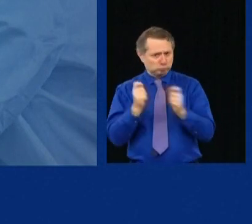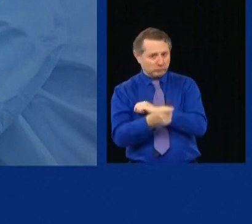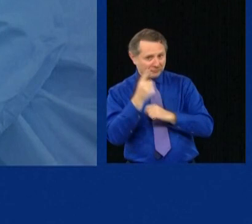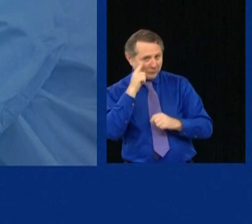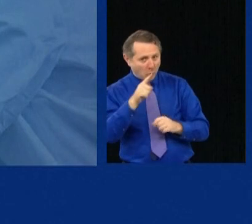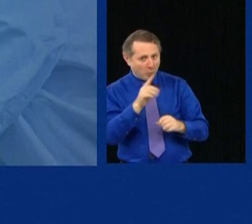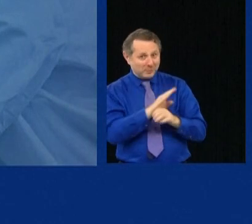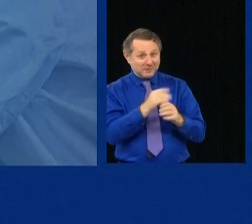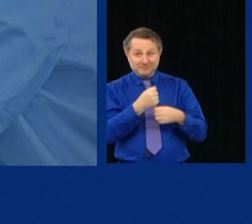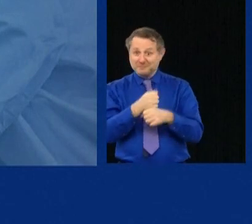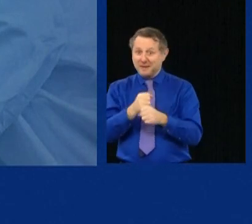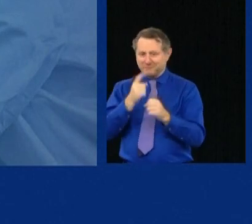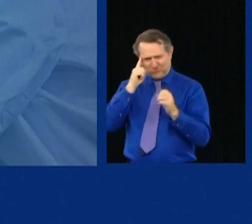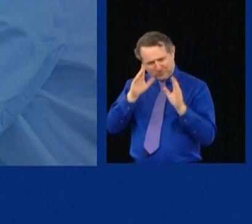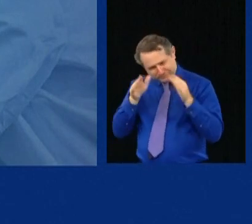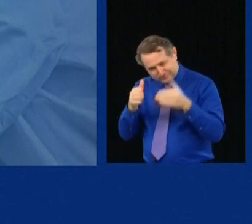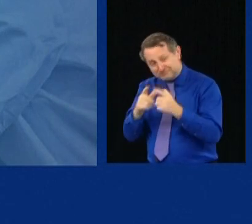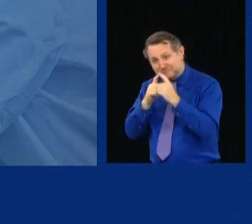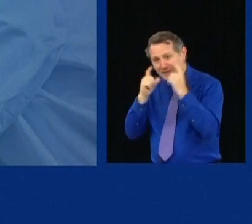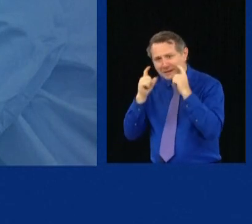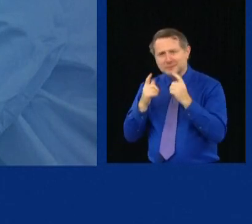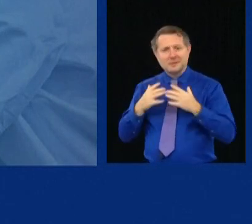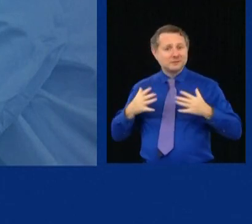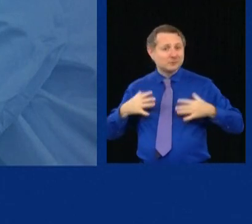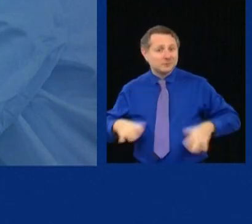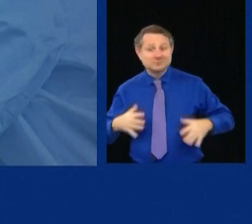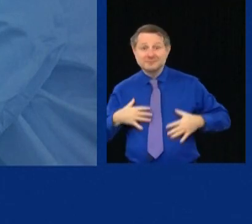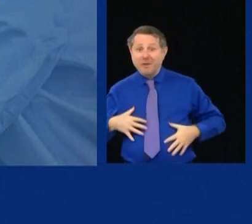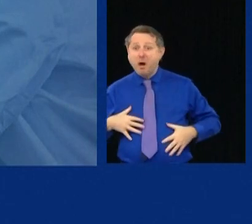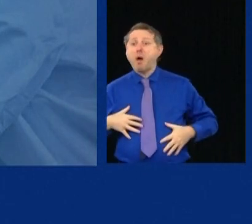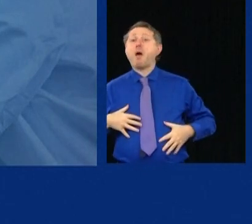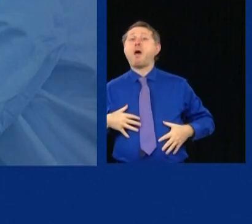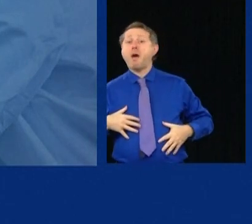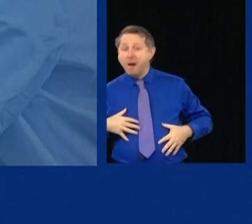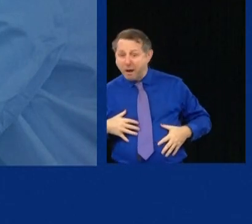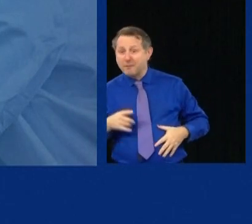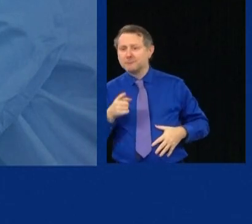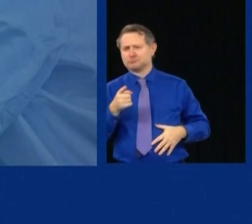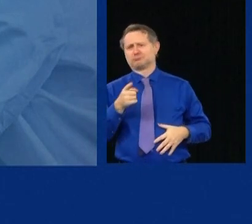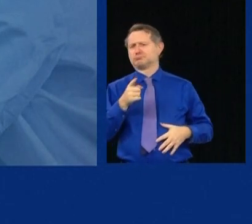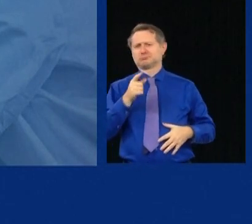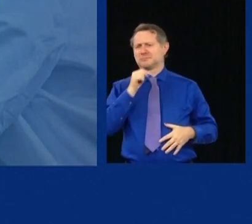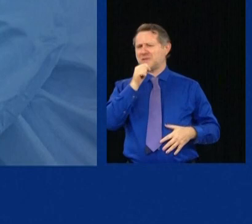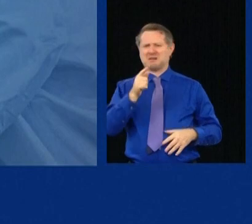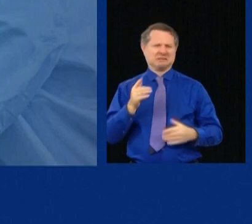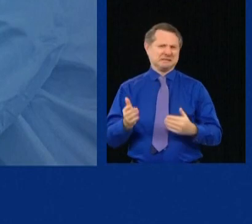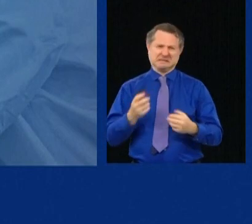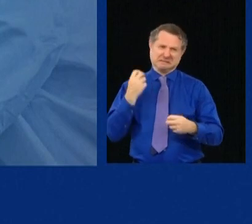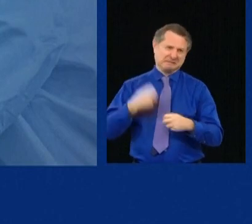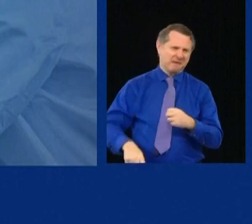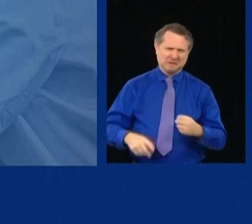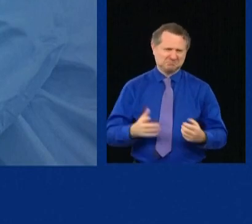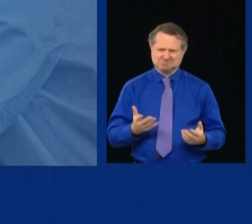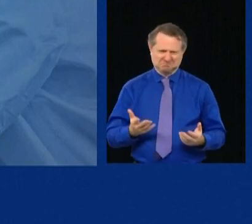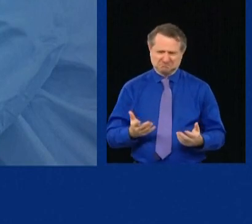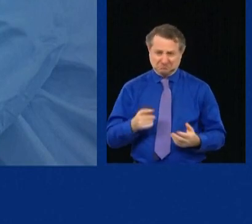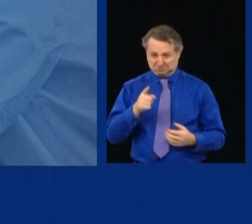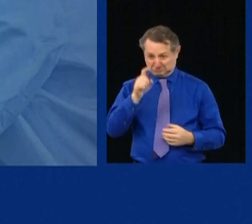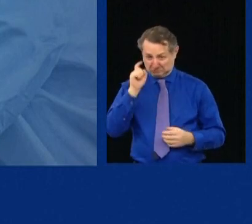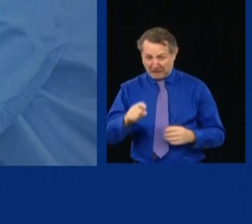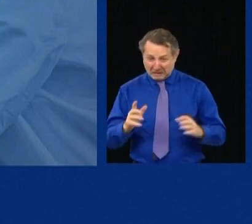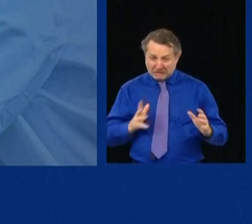YOUR BUSINESS, EXPAND YOUR